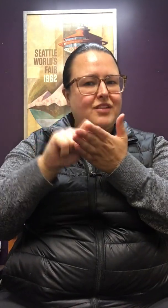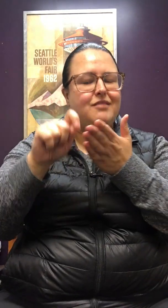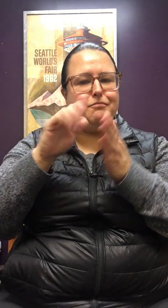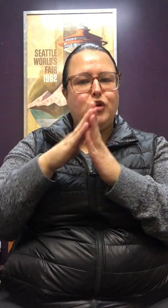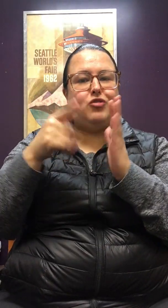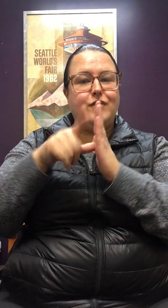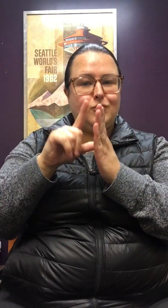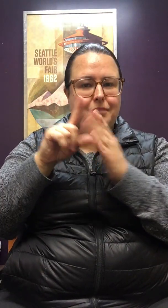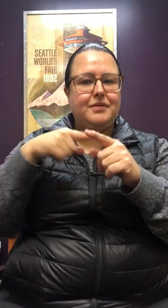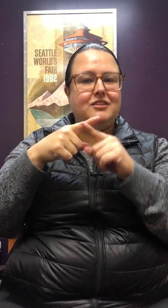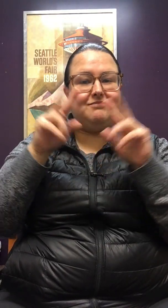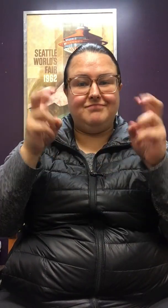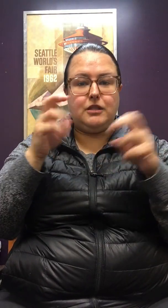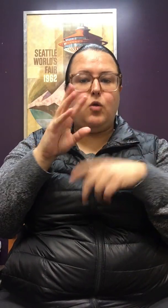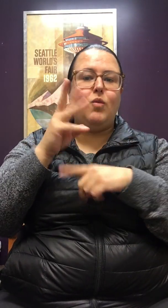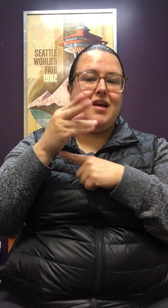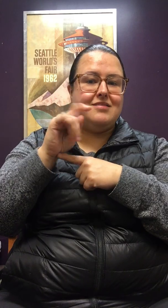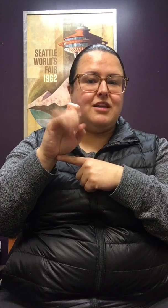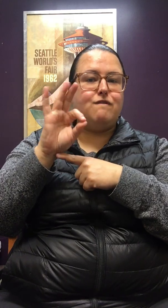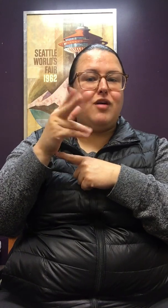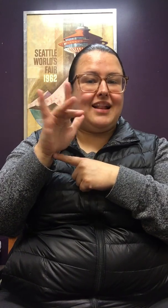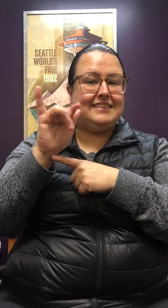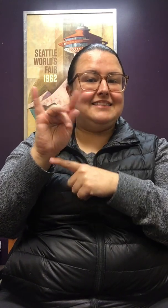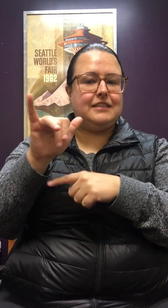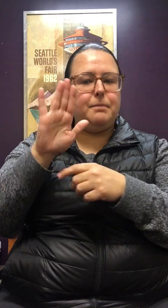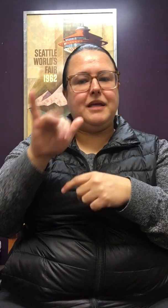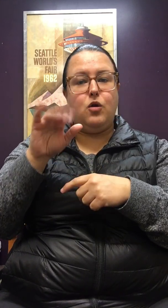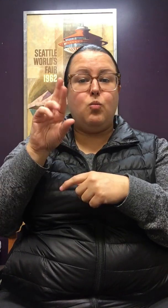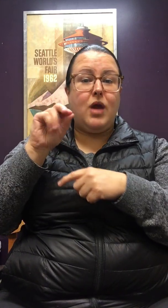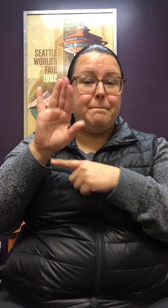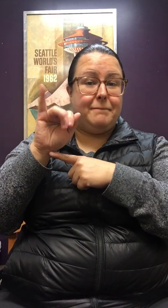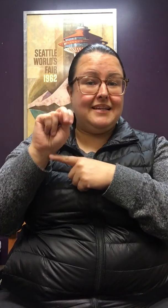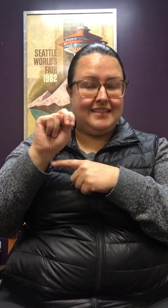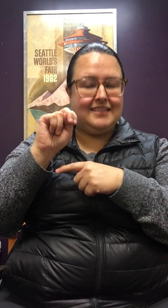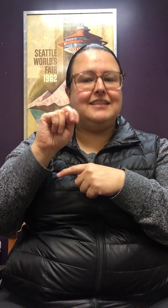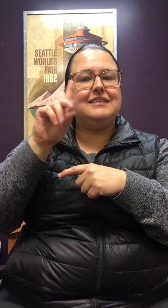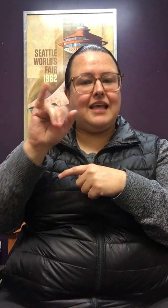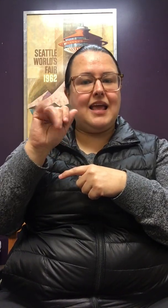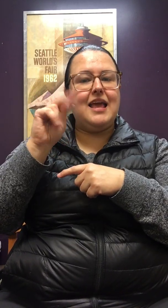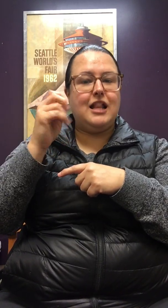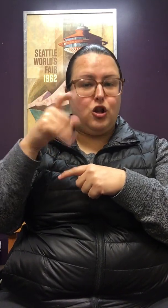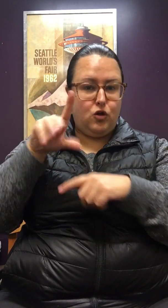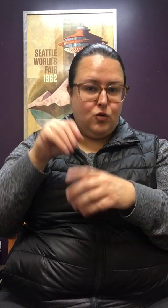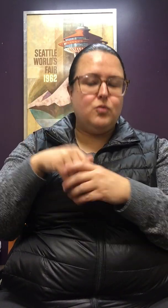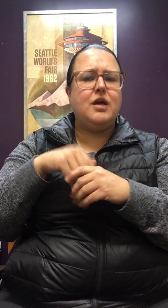I recently wrote a book review about White Fragility by Robin DiAngelo.